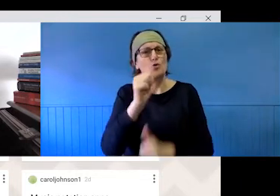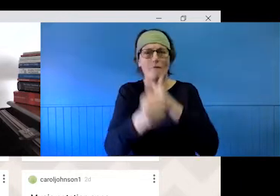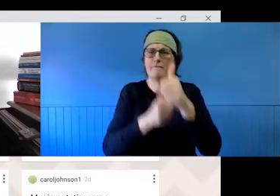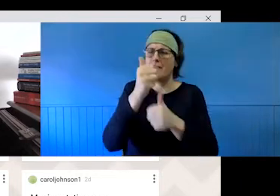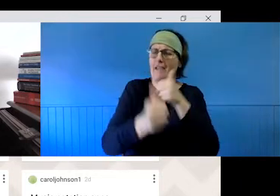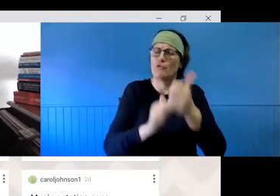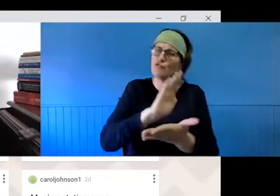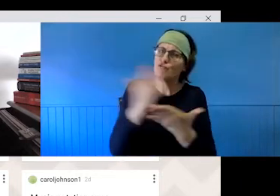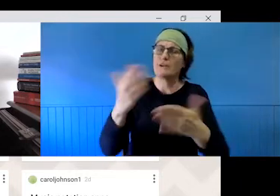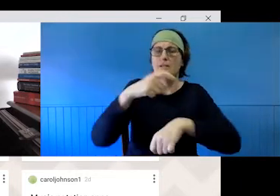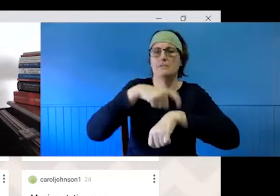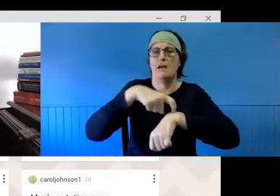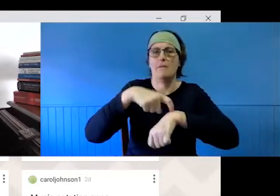real-time app?